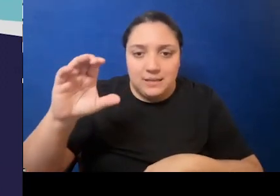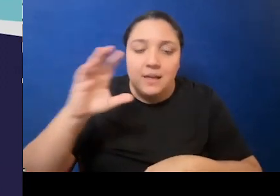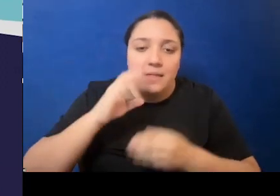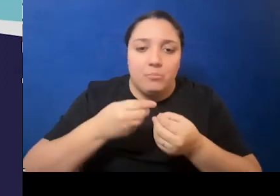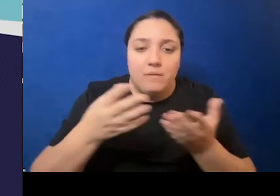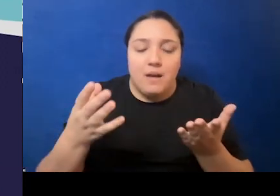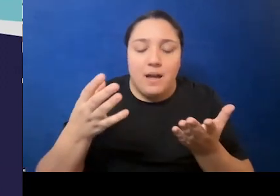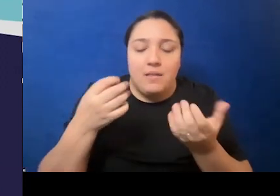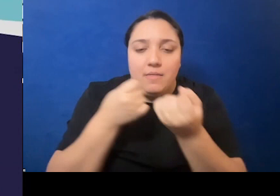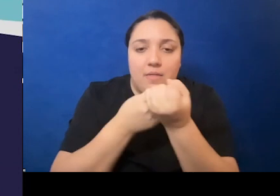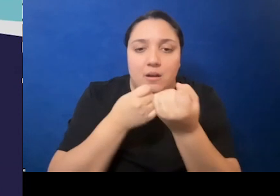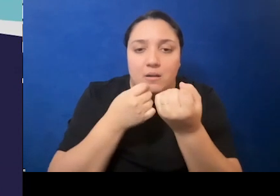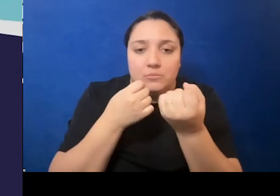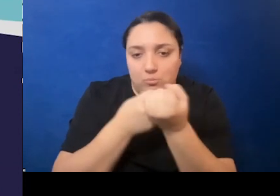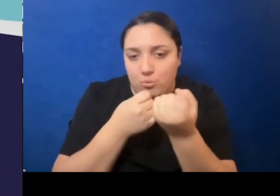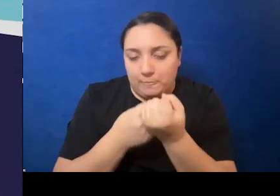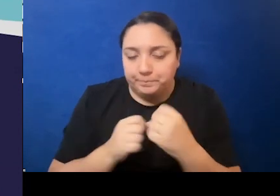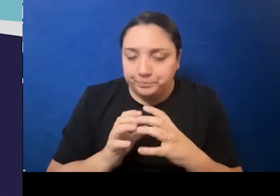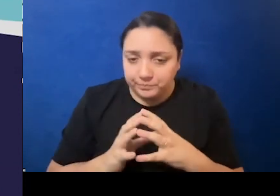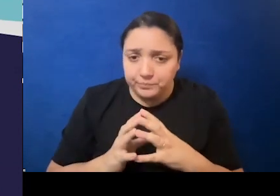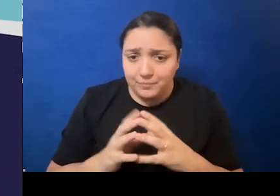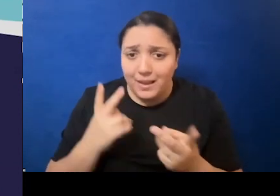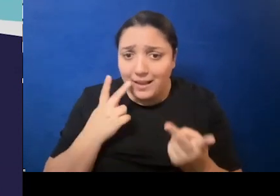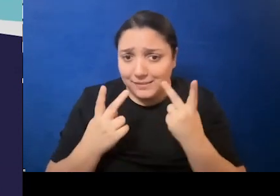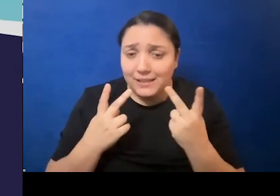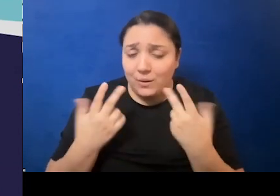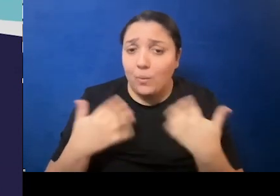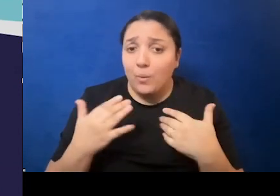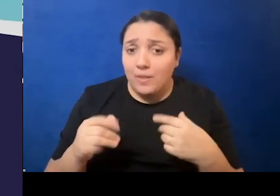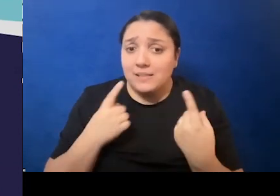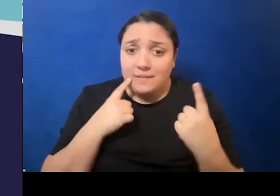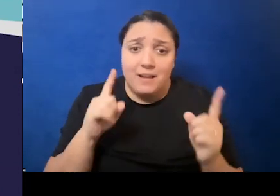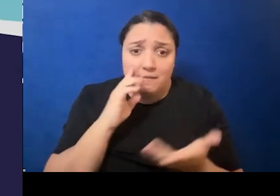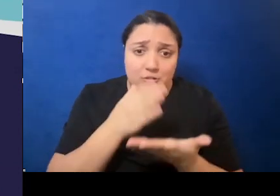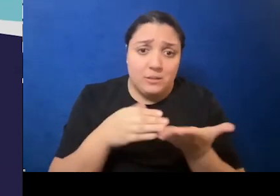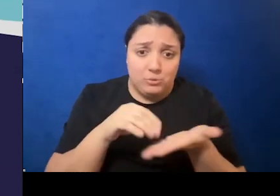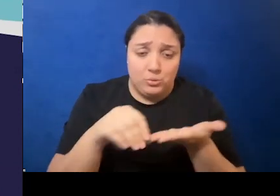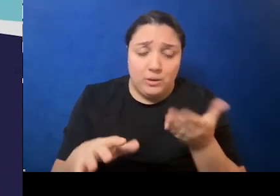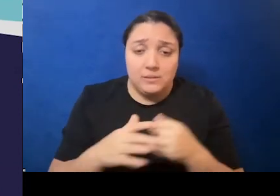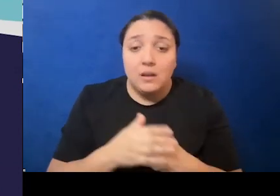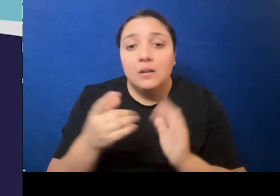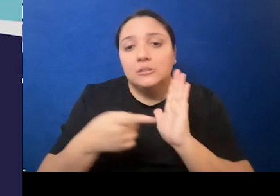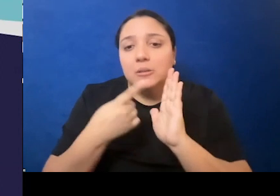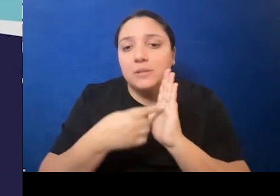THERAPEUTIC SUPPORT. SOMETIMES HOME INSTRUCTIONS IS NEEDED.